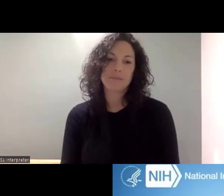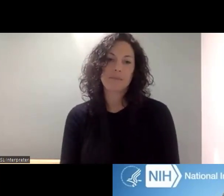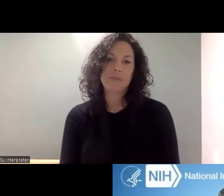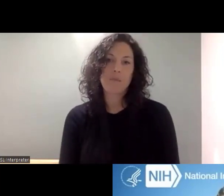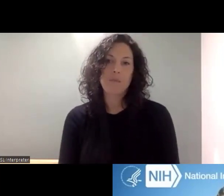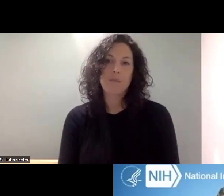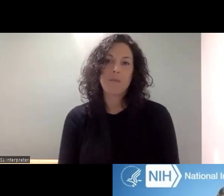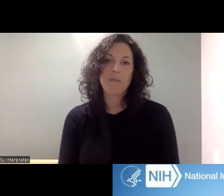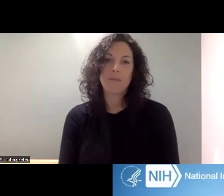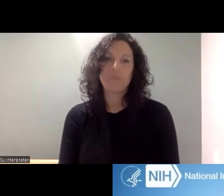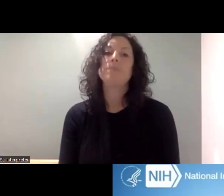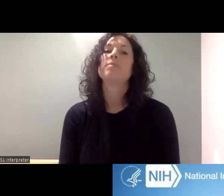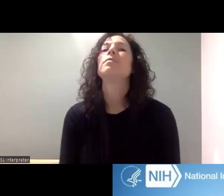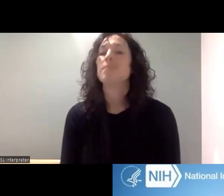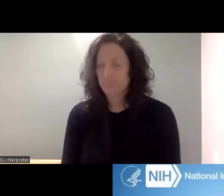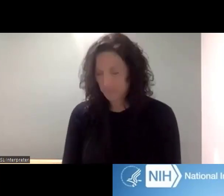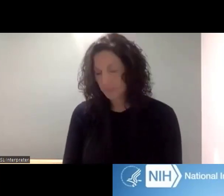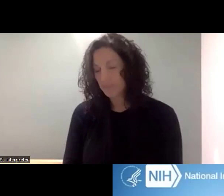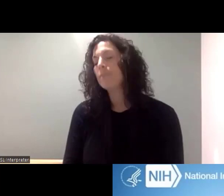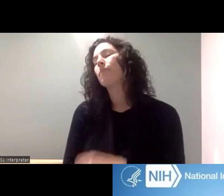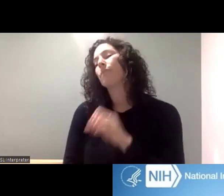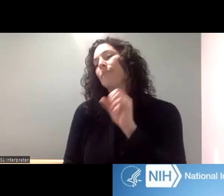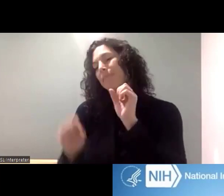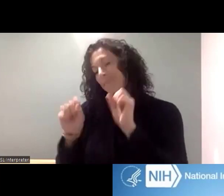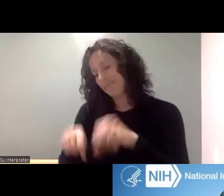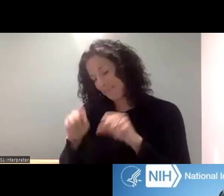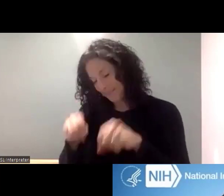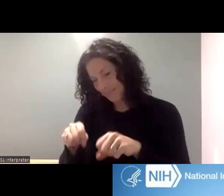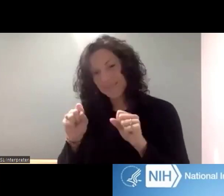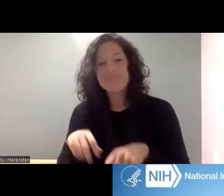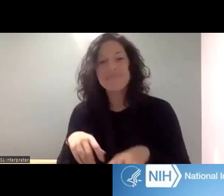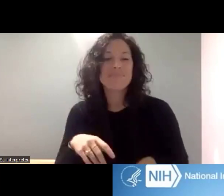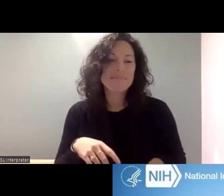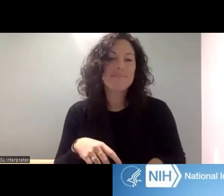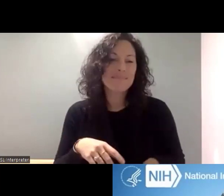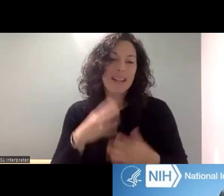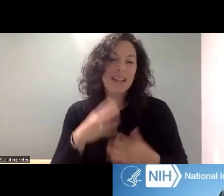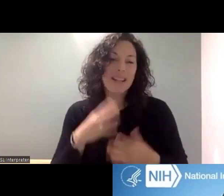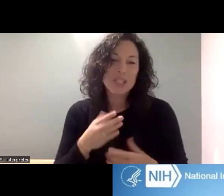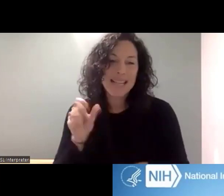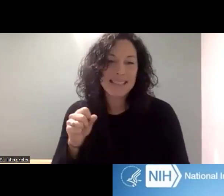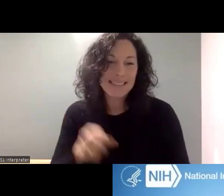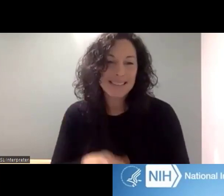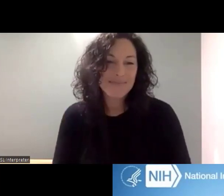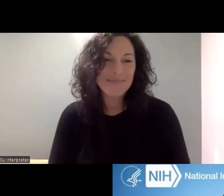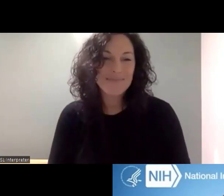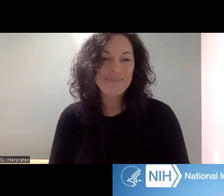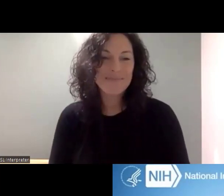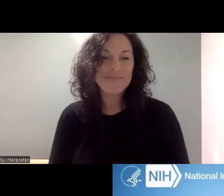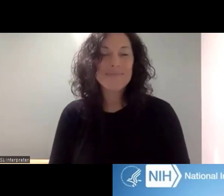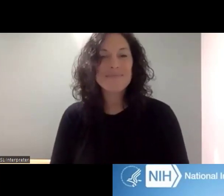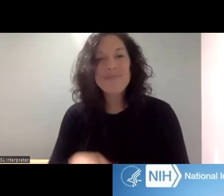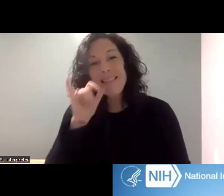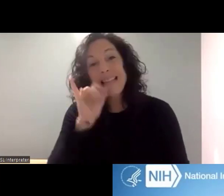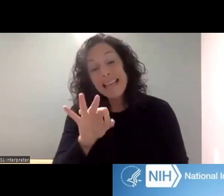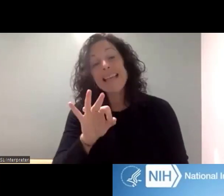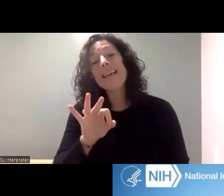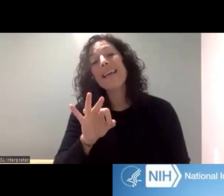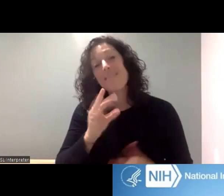Michelle Bulls: Yes, unfortunately. If the prime uses a detailed budget,